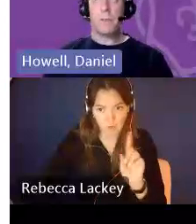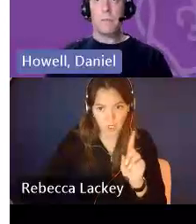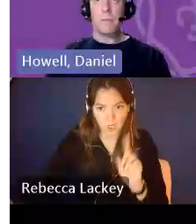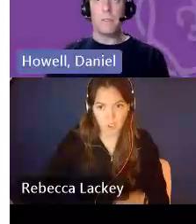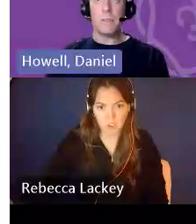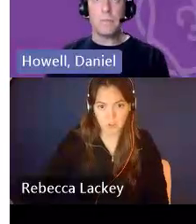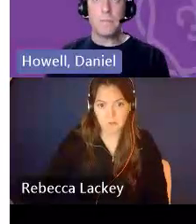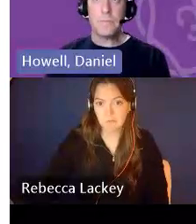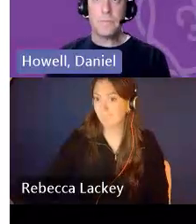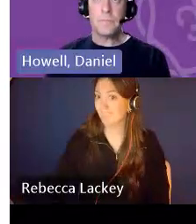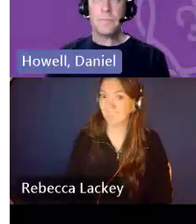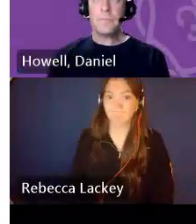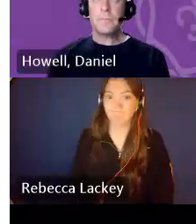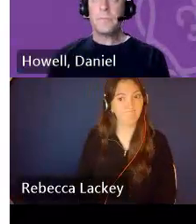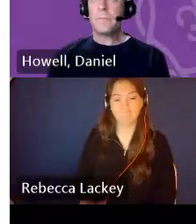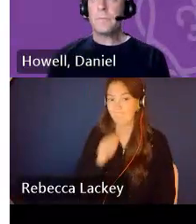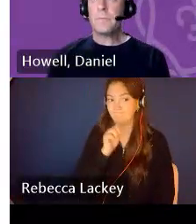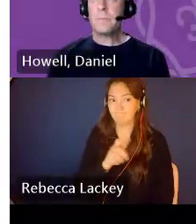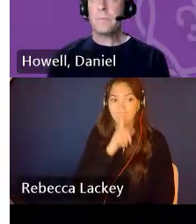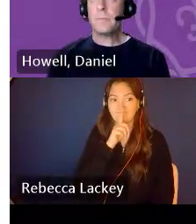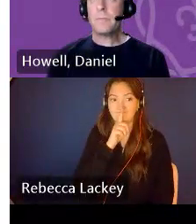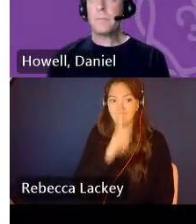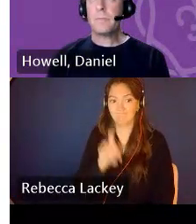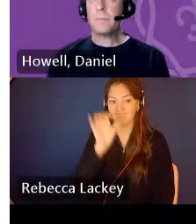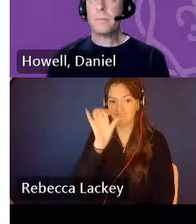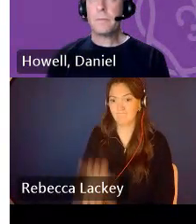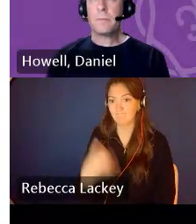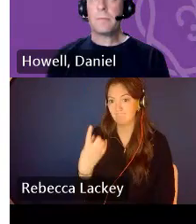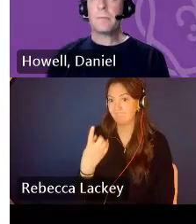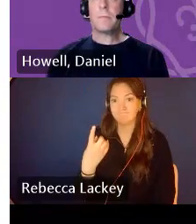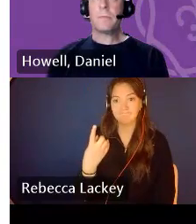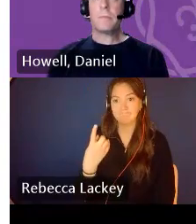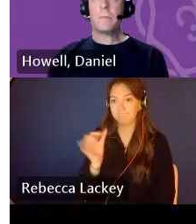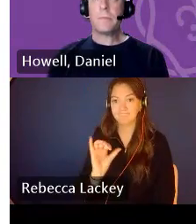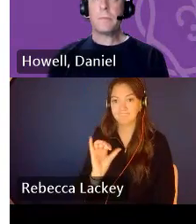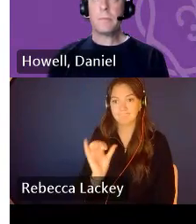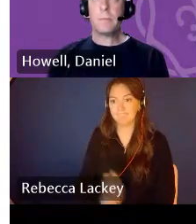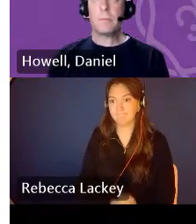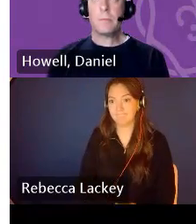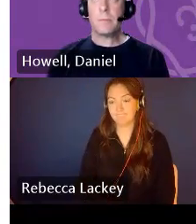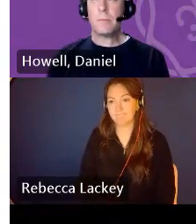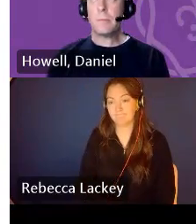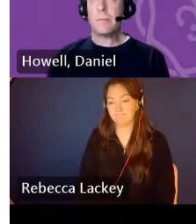I'm not real sure about that one either.